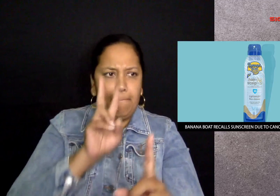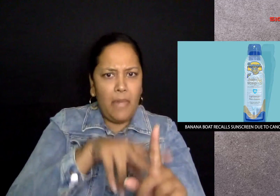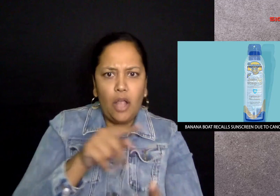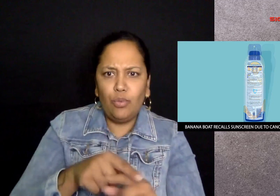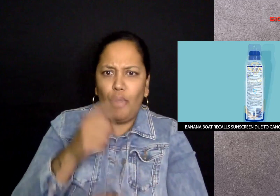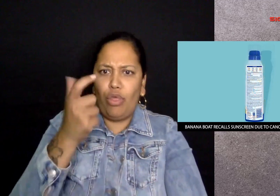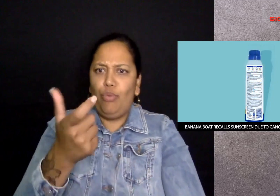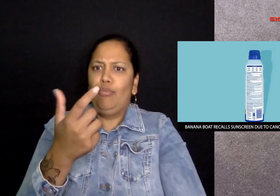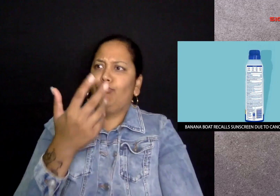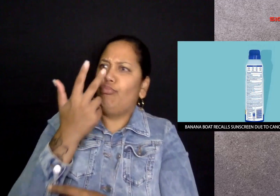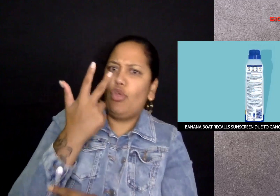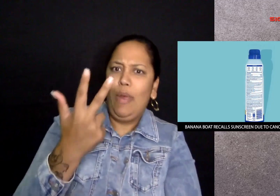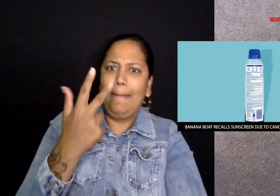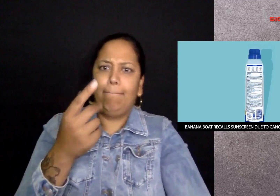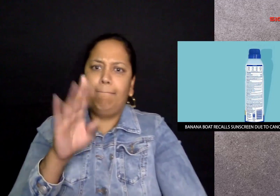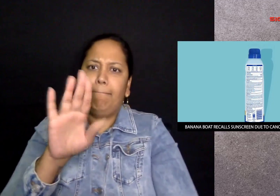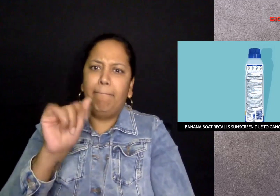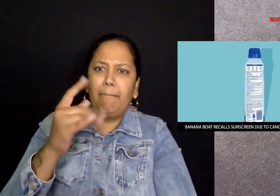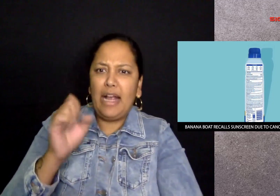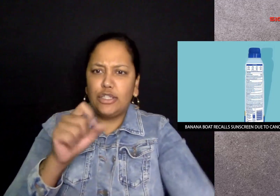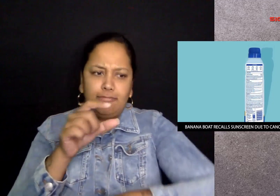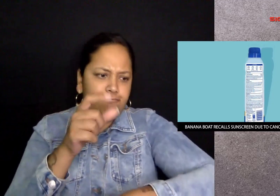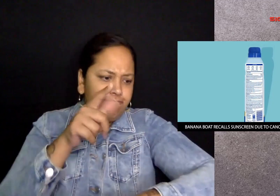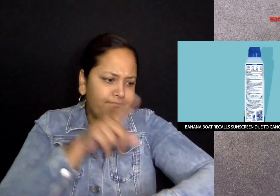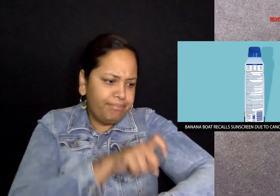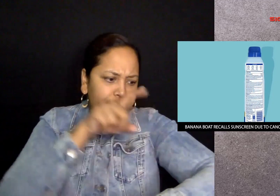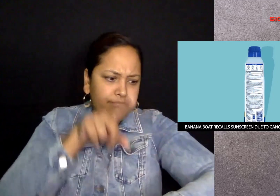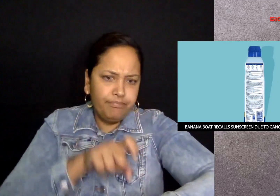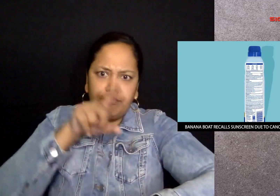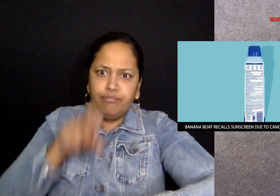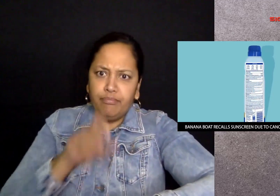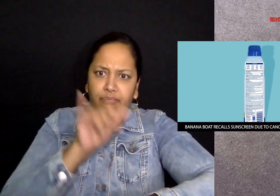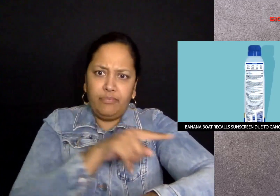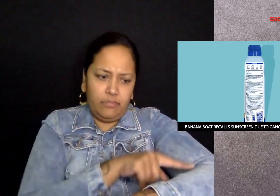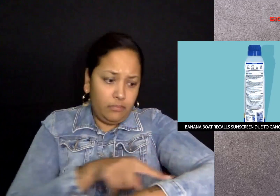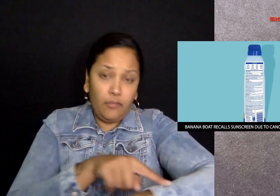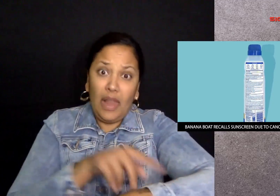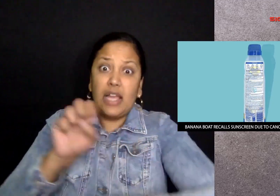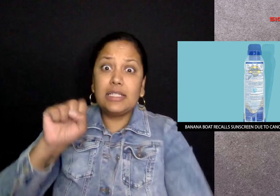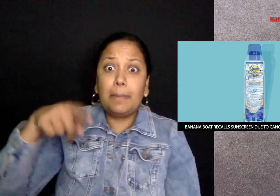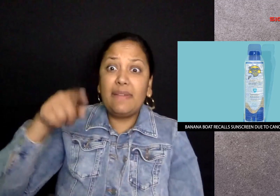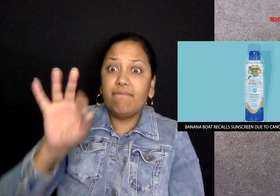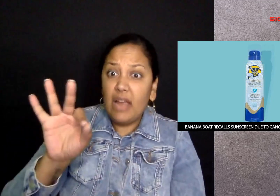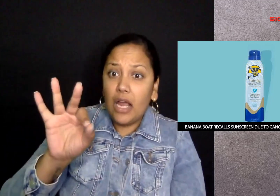the recall applies to three batches of the SPF 30 spray